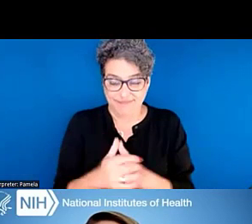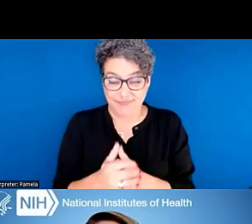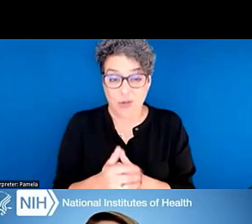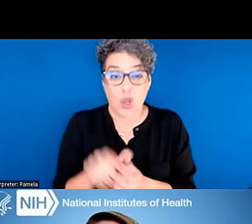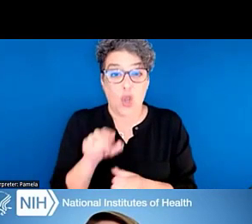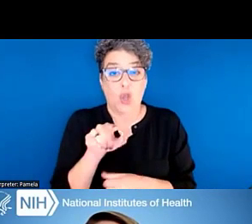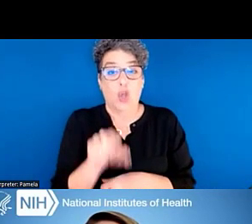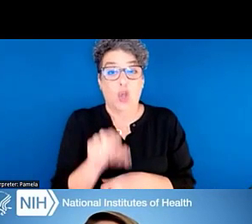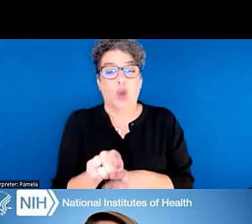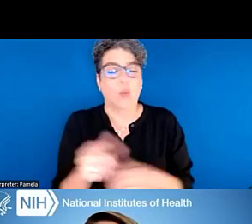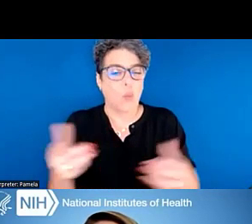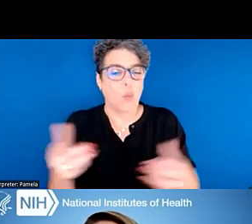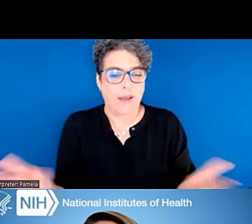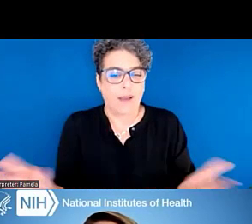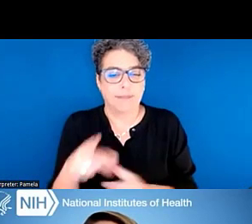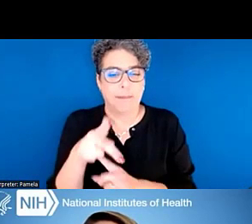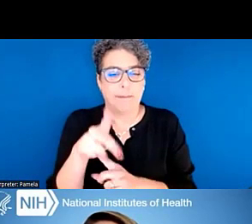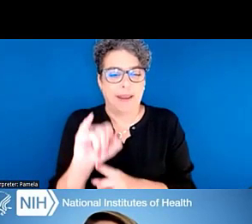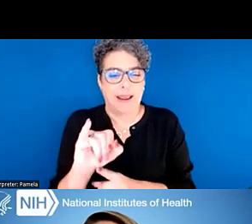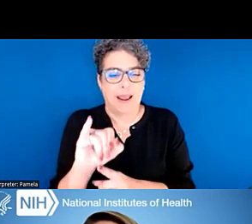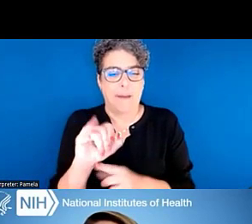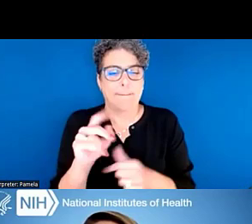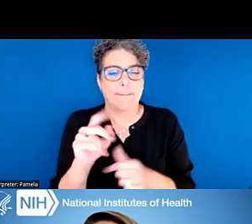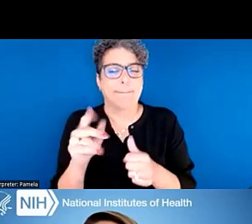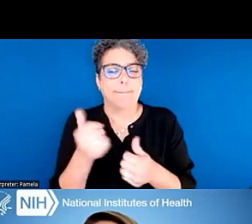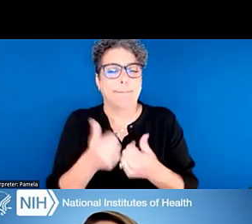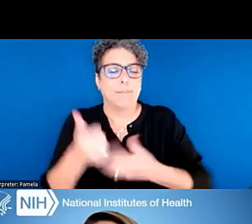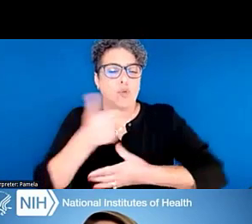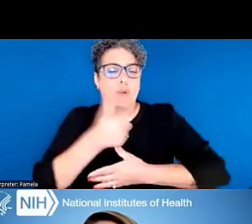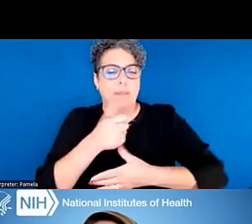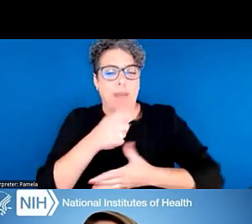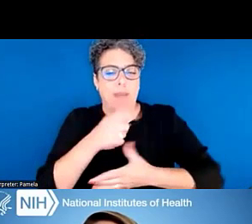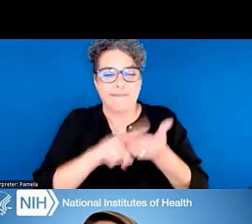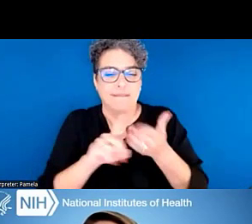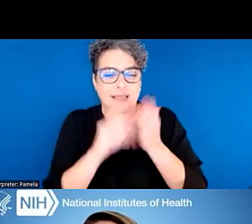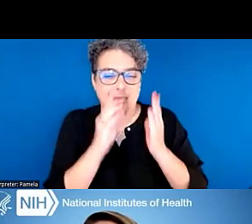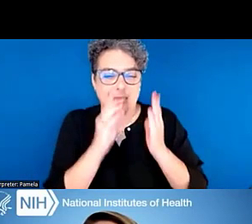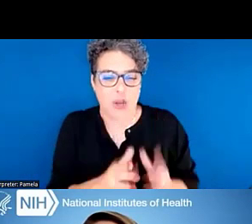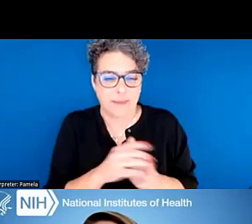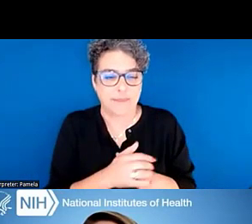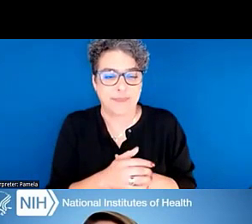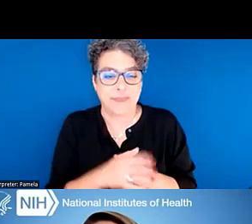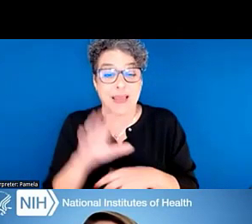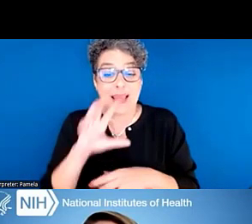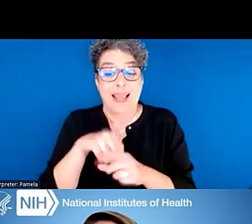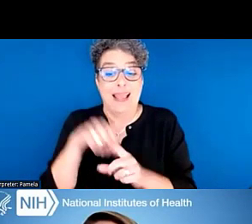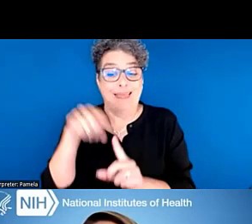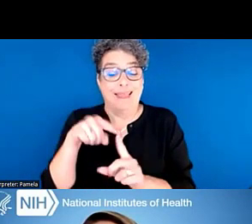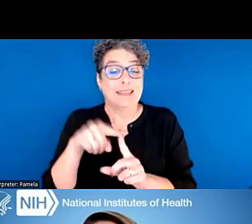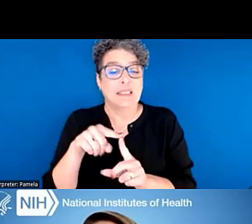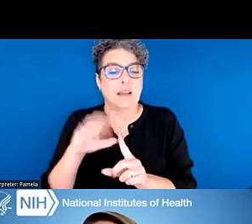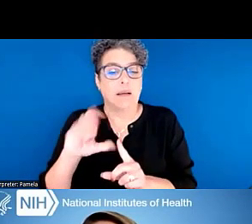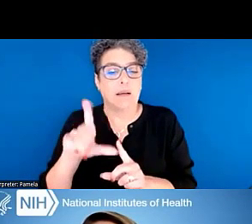you are conducting a Phase II trial, clinical trial, on a new cancer drug